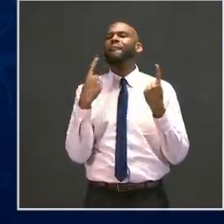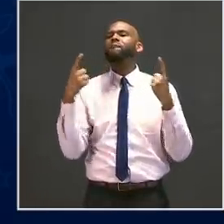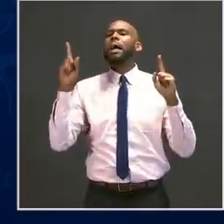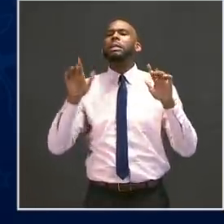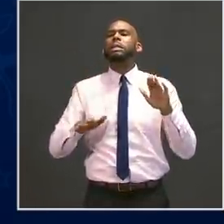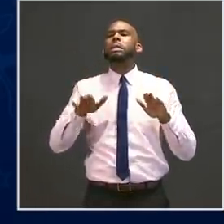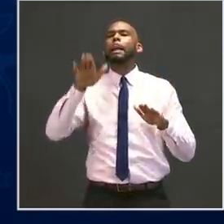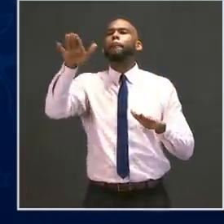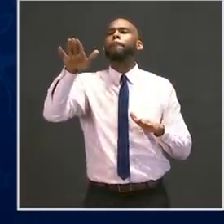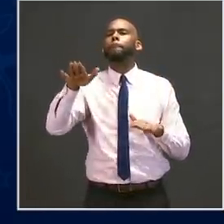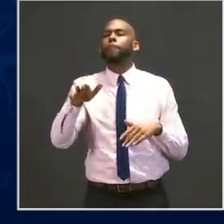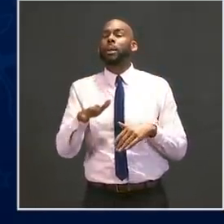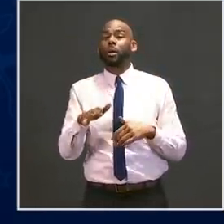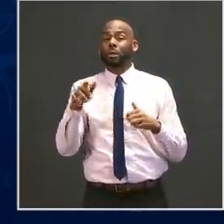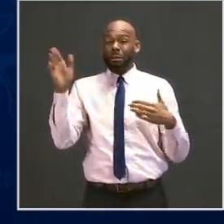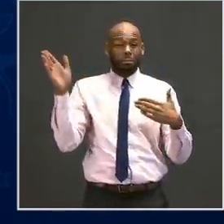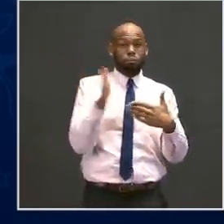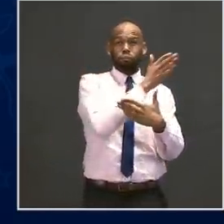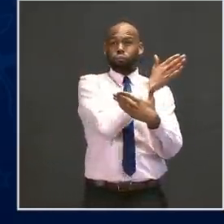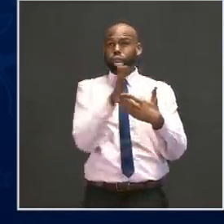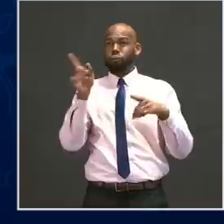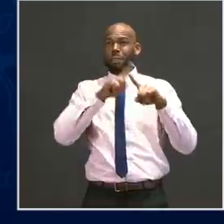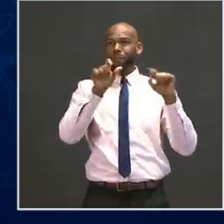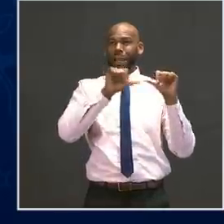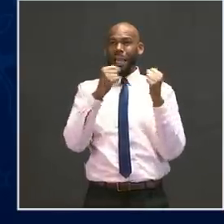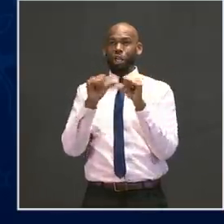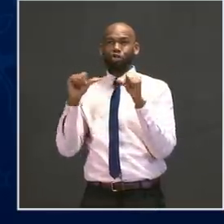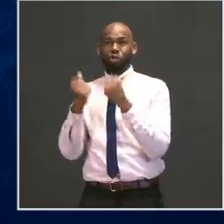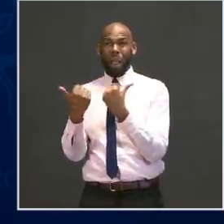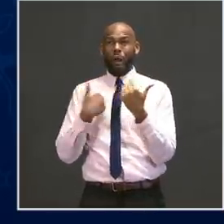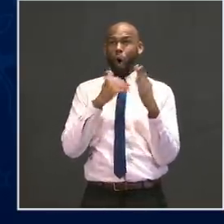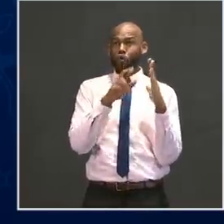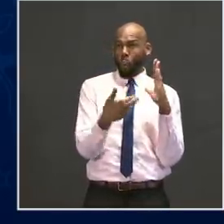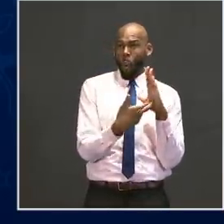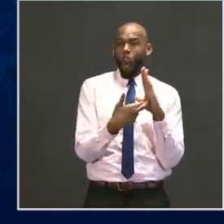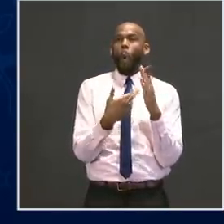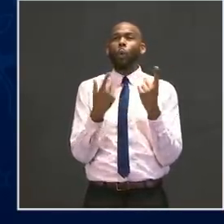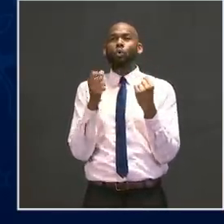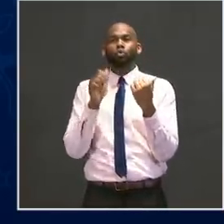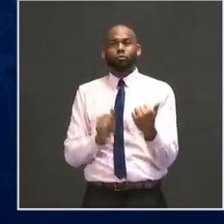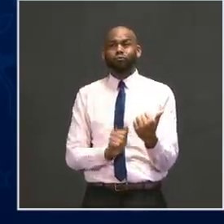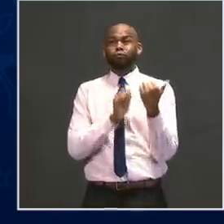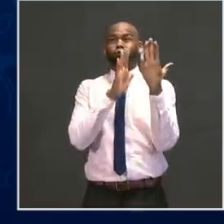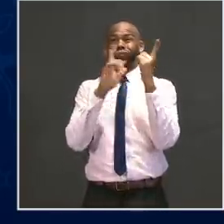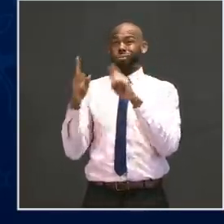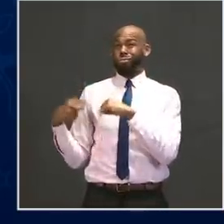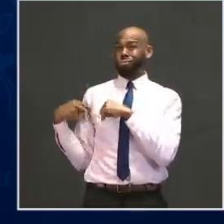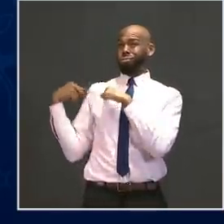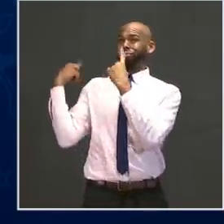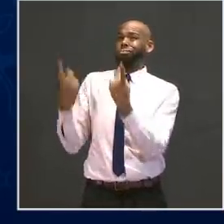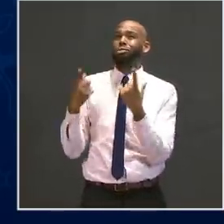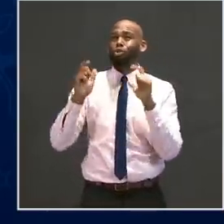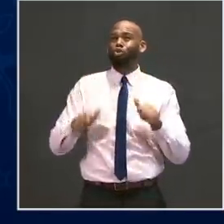across agencies that will have a role to play, to address what has been a longstanding challenge, which is the shortage.